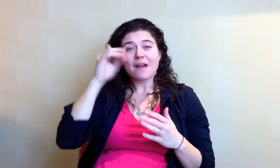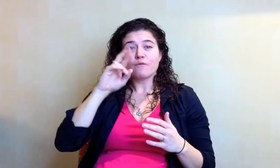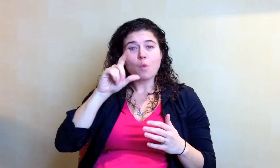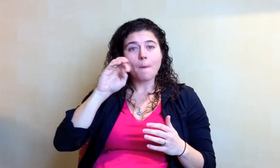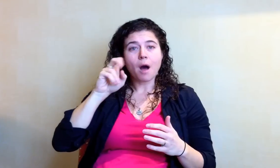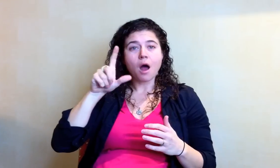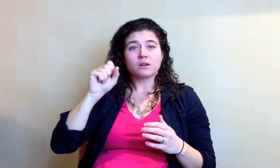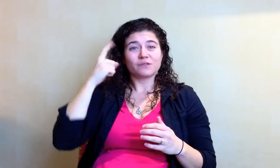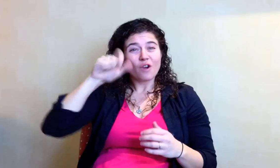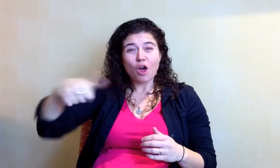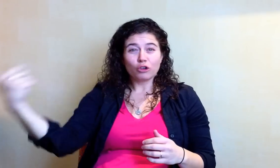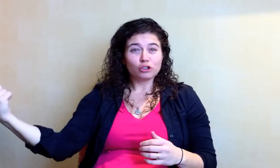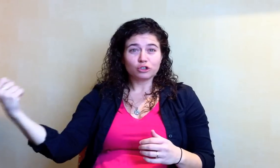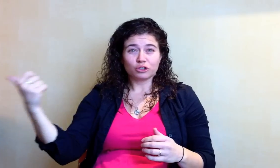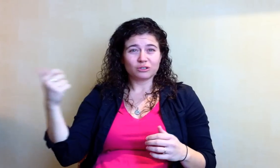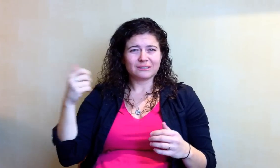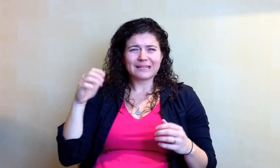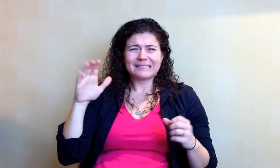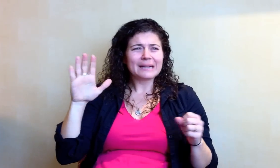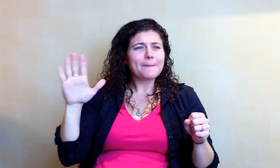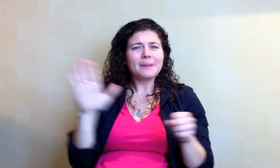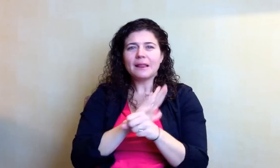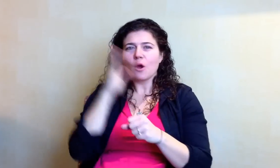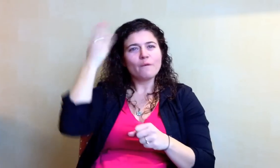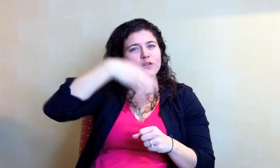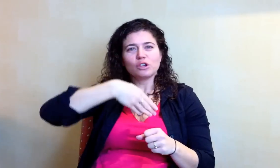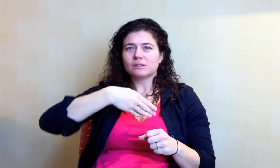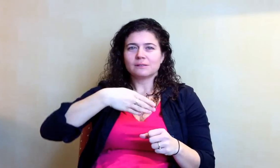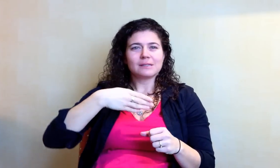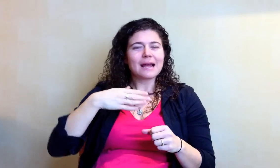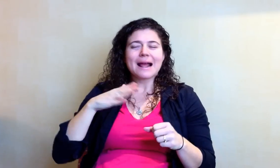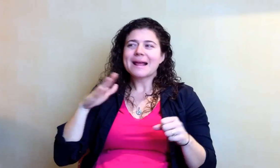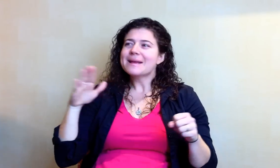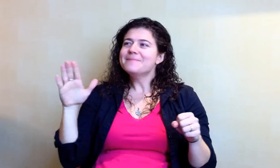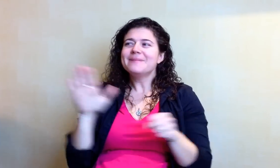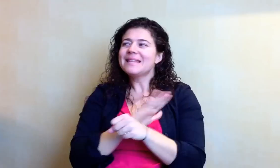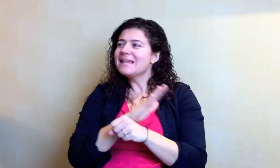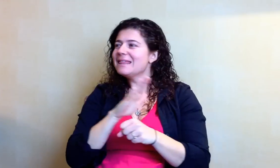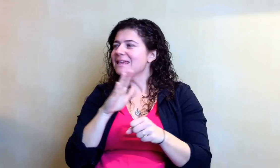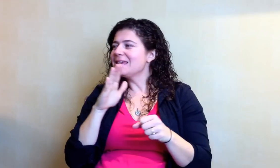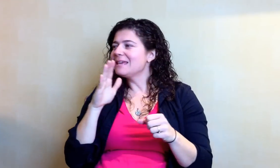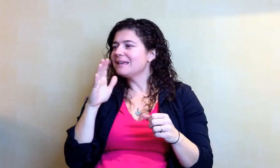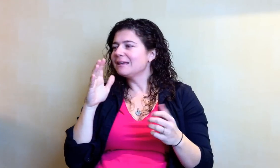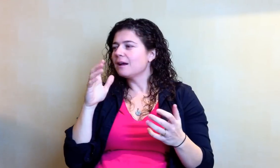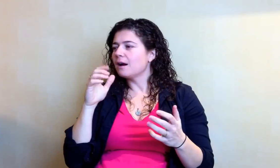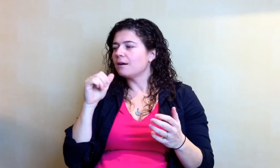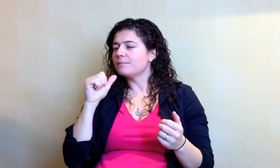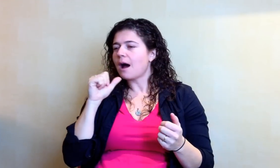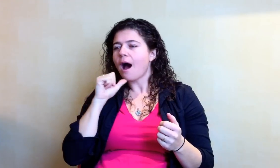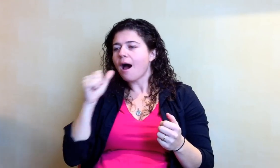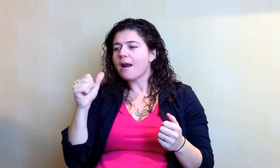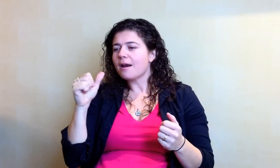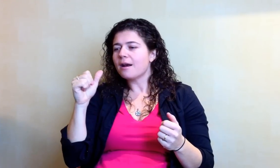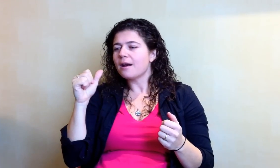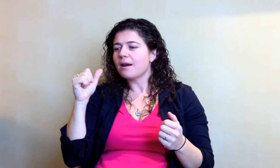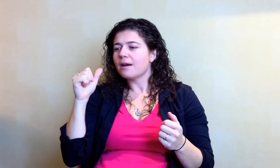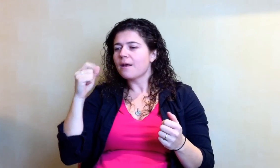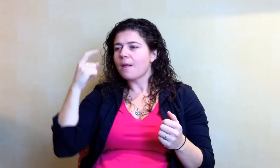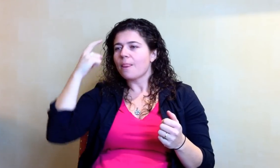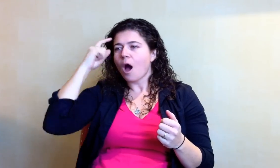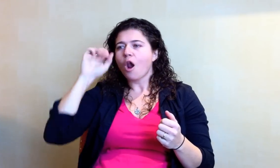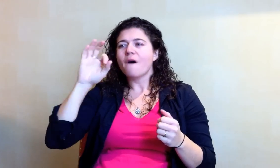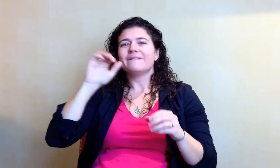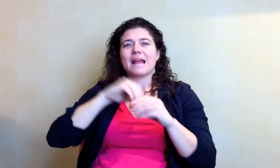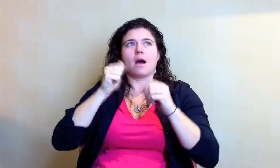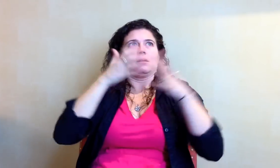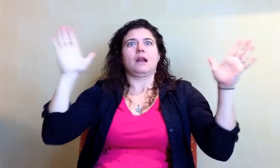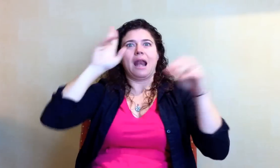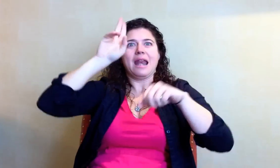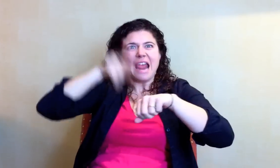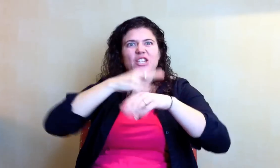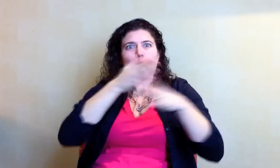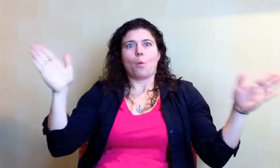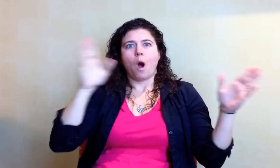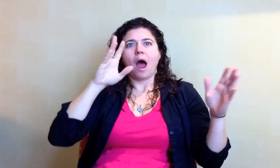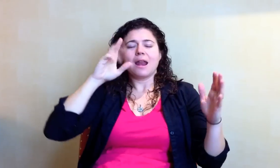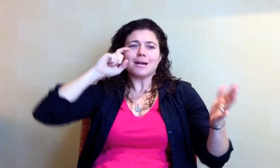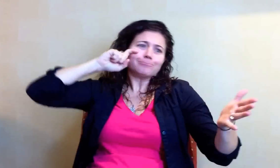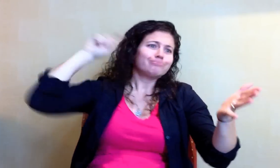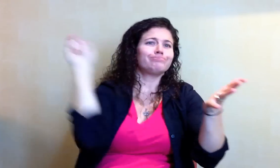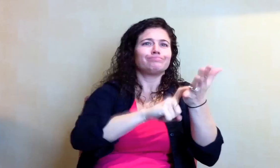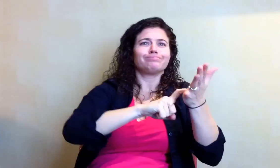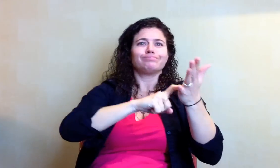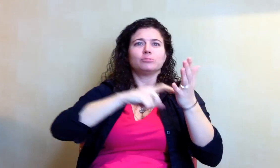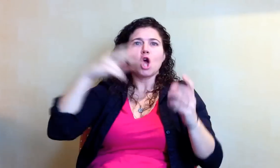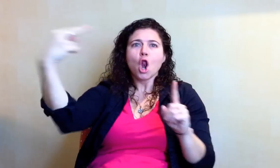The whole idea of role models for others is completely overlooked, completely unthought of on a nationwide level of recognition.